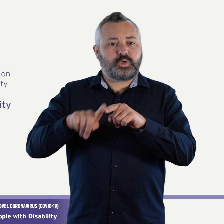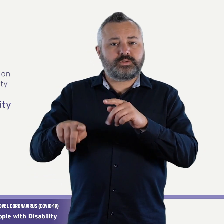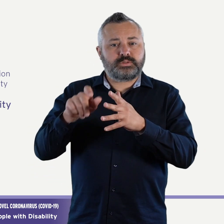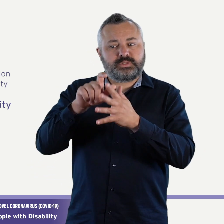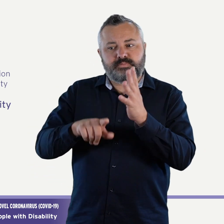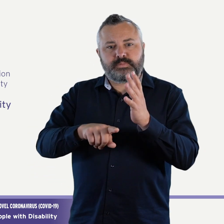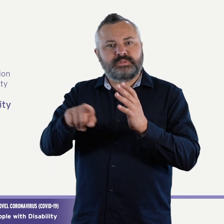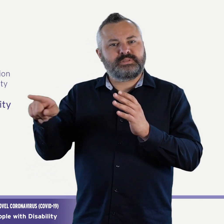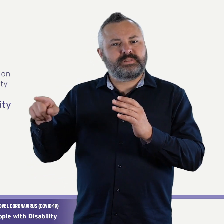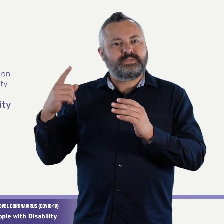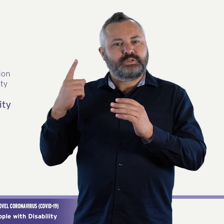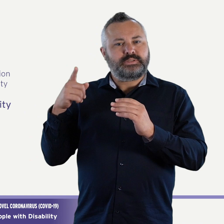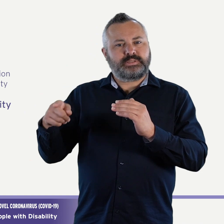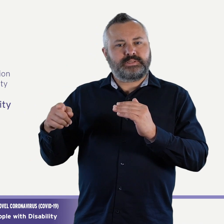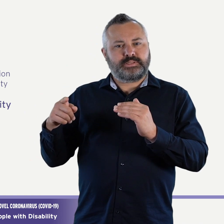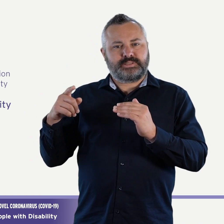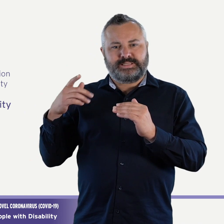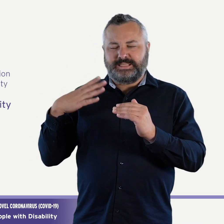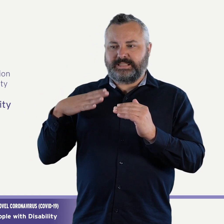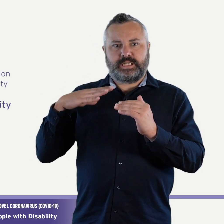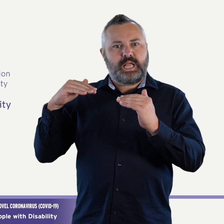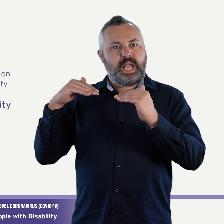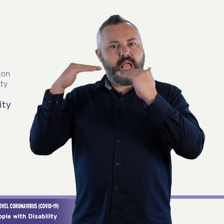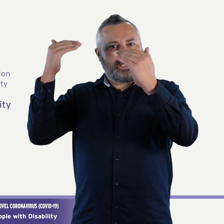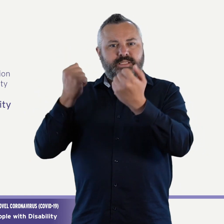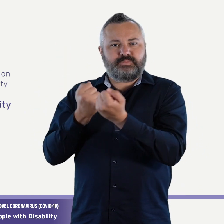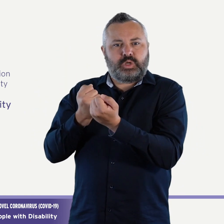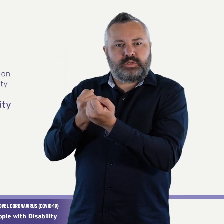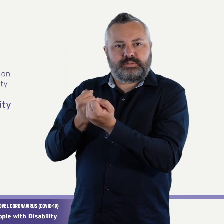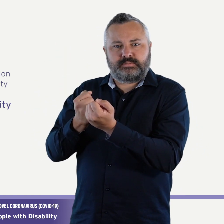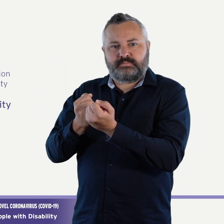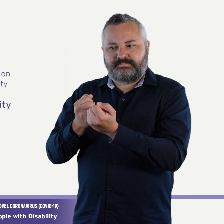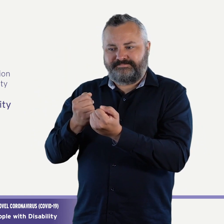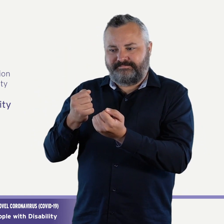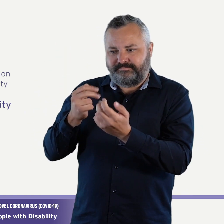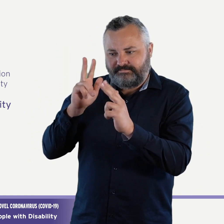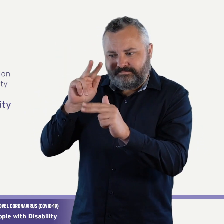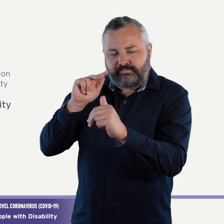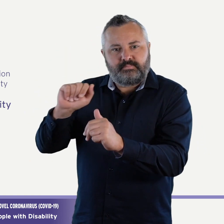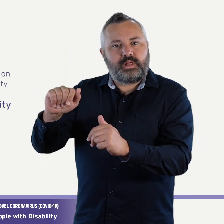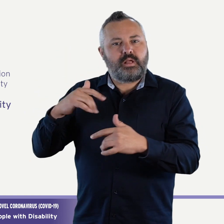Many people with disability whose health status places them at significant risk of adverse outcomes related to